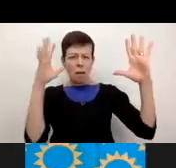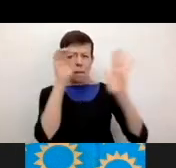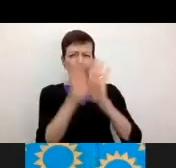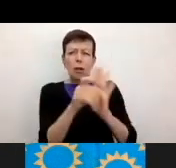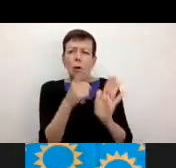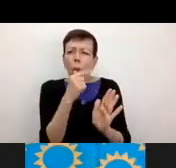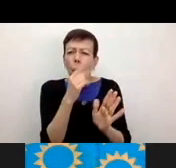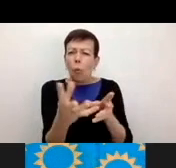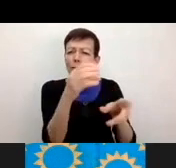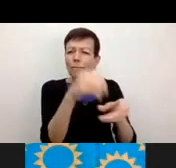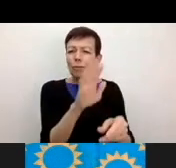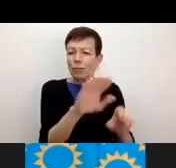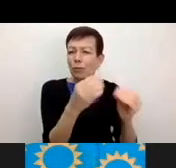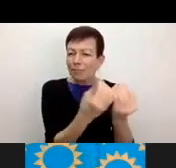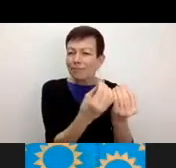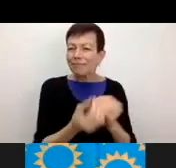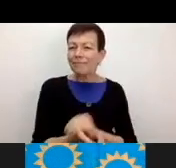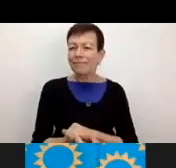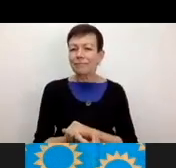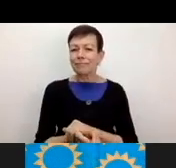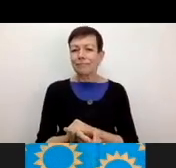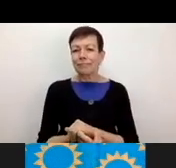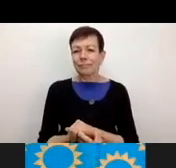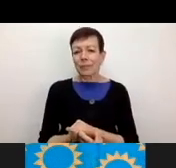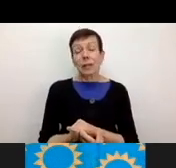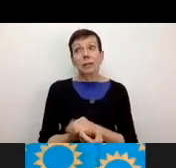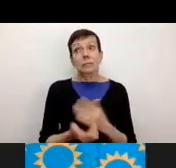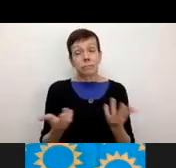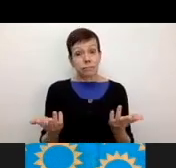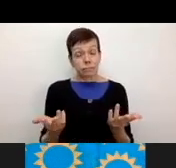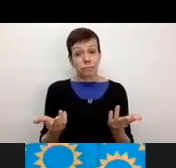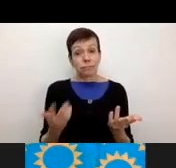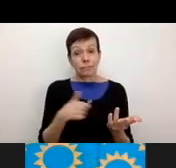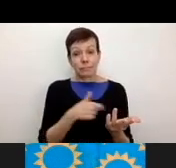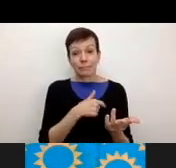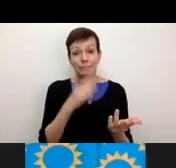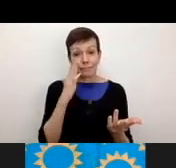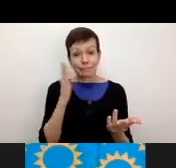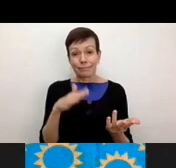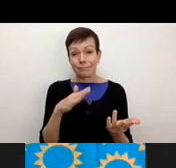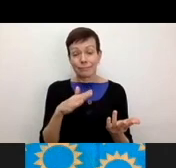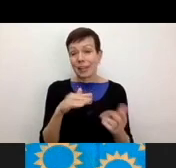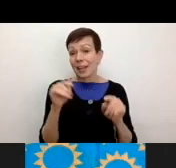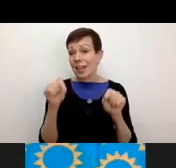We know that this was a bit of a, it was an extremely anomaly of a year in terms of being